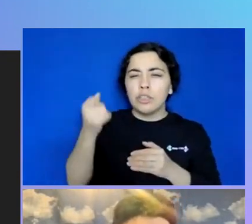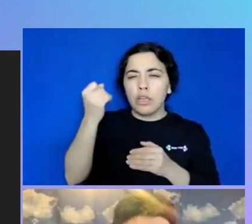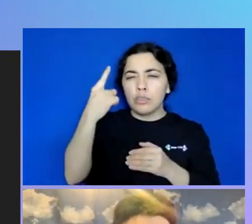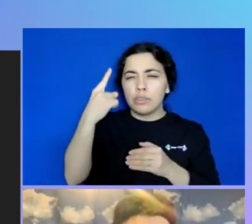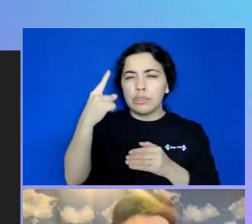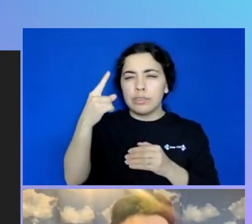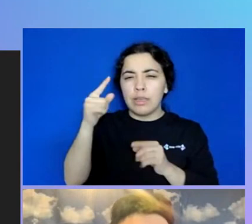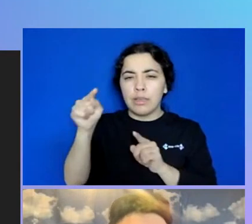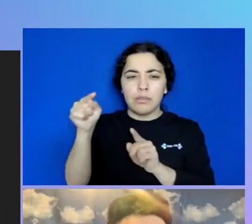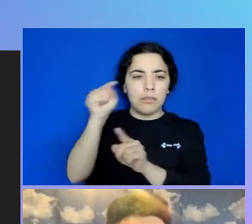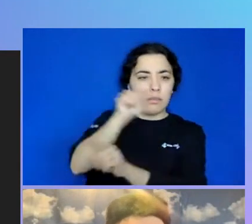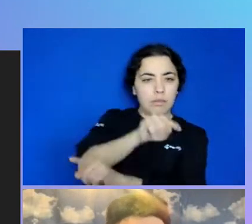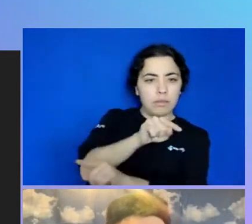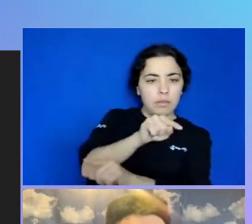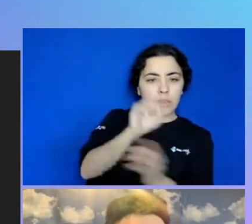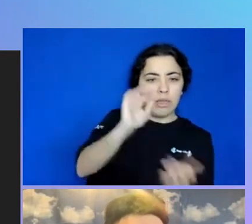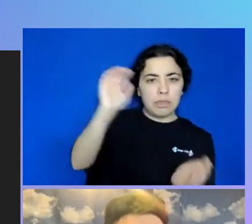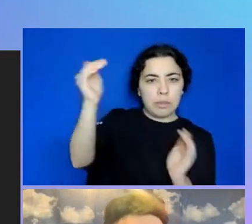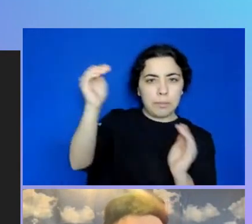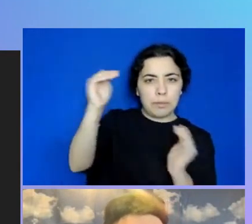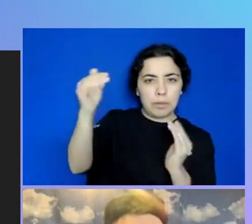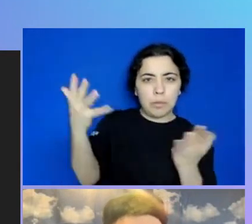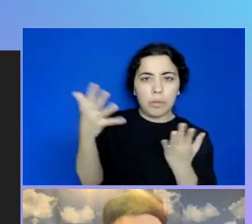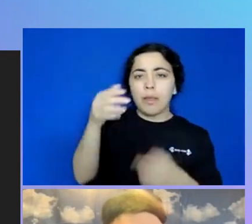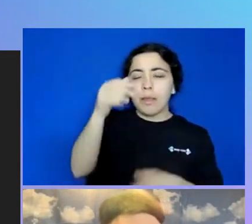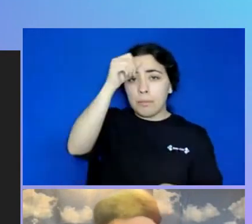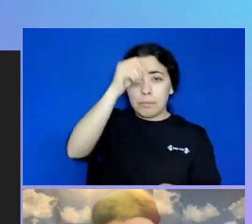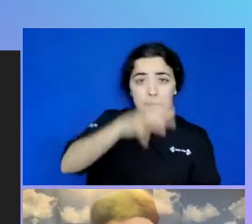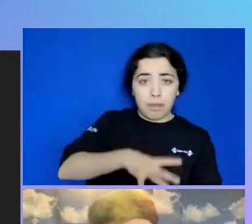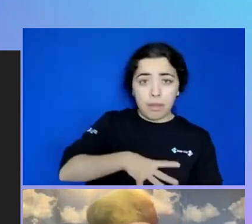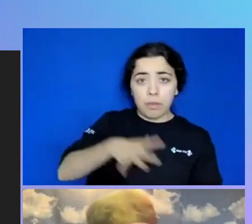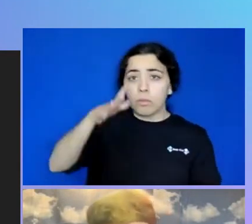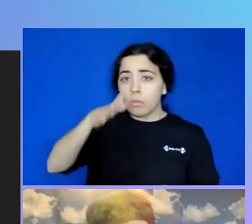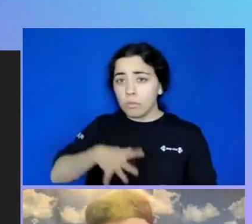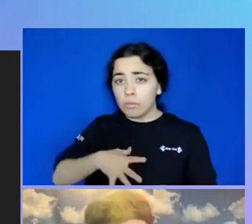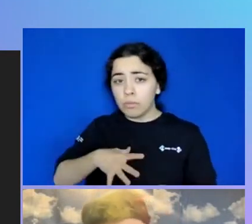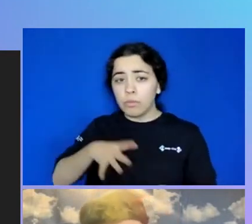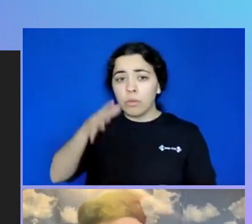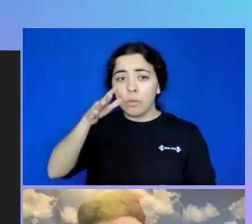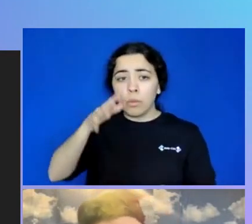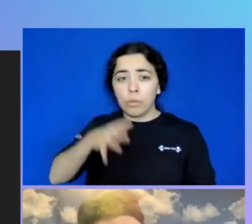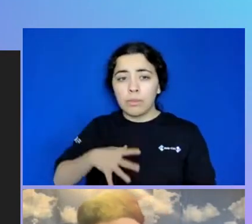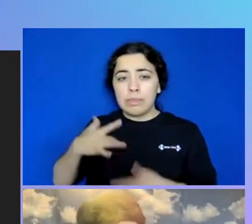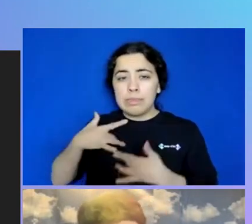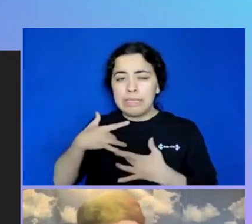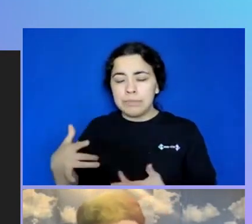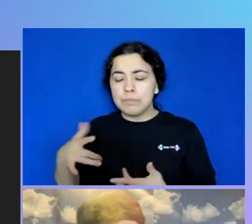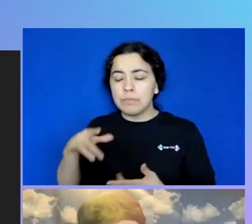compared to men. Women earn an